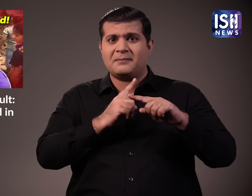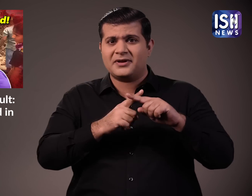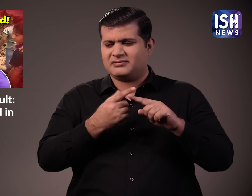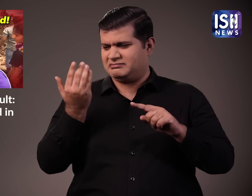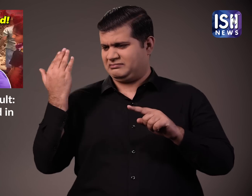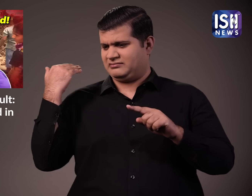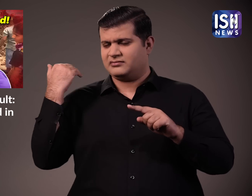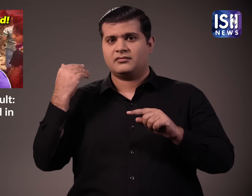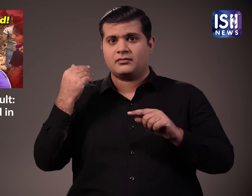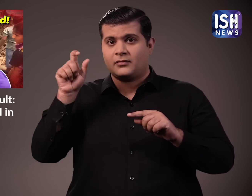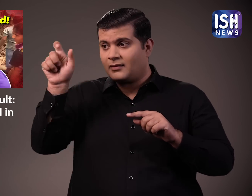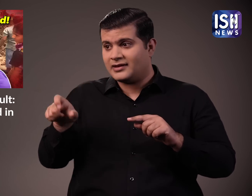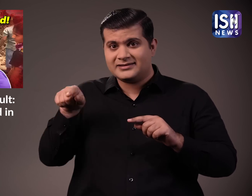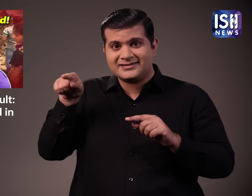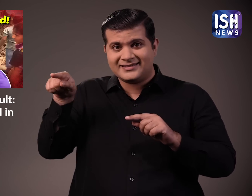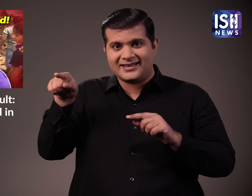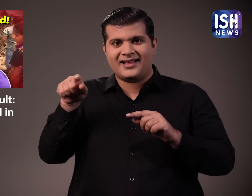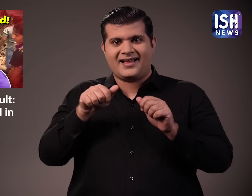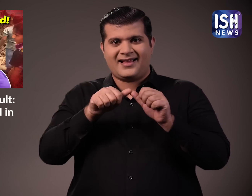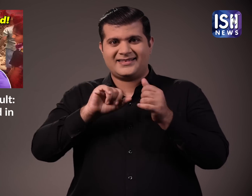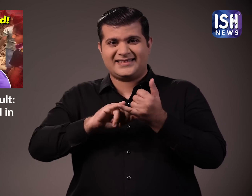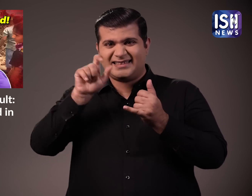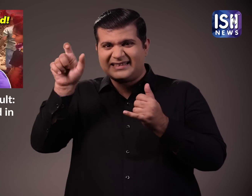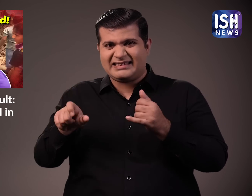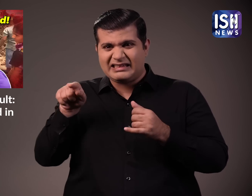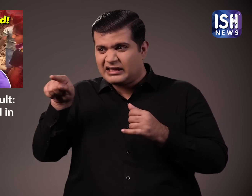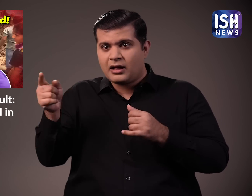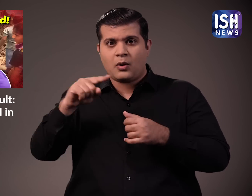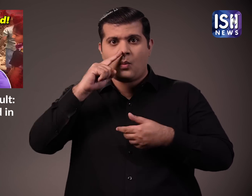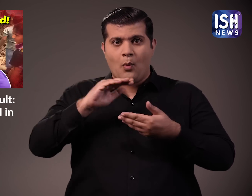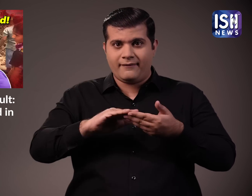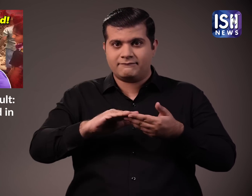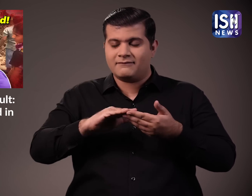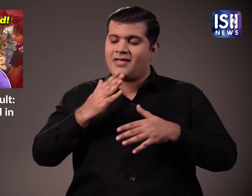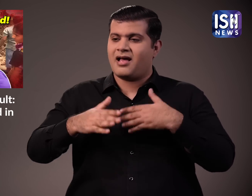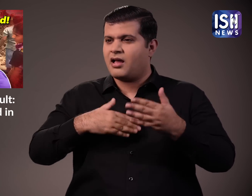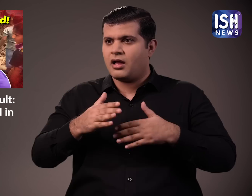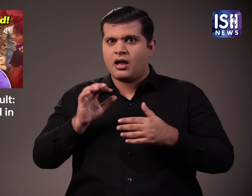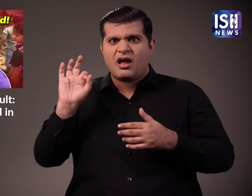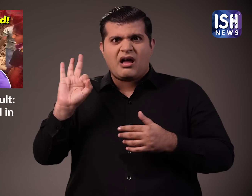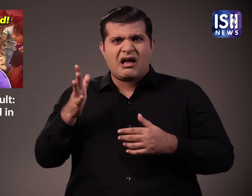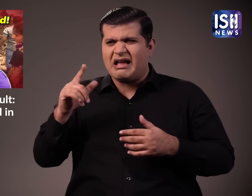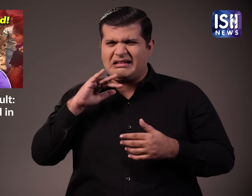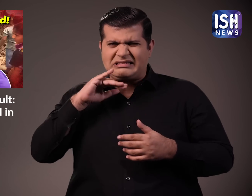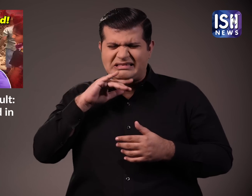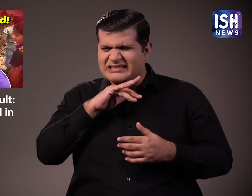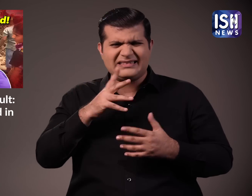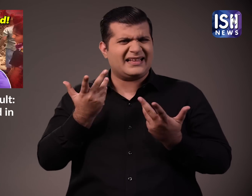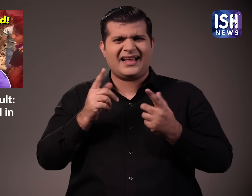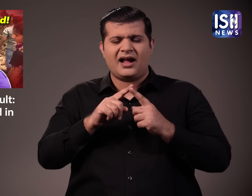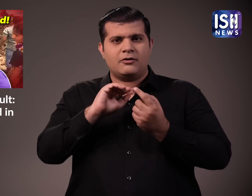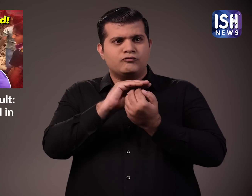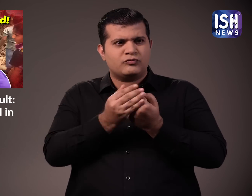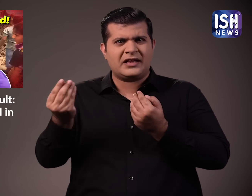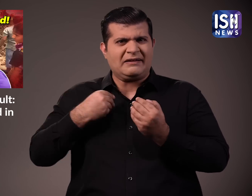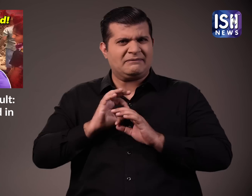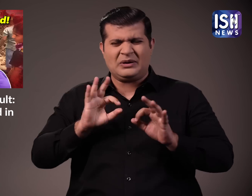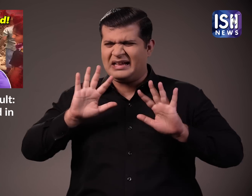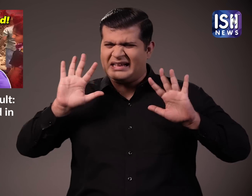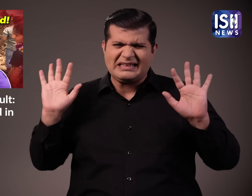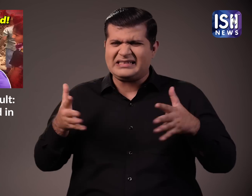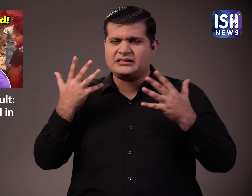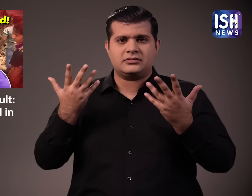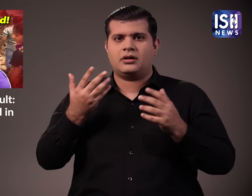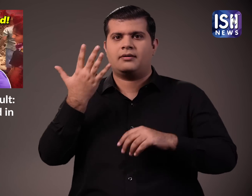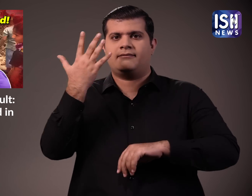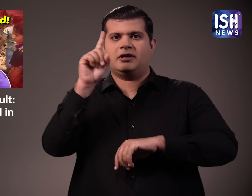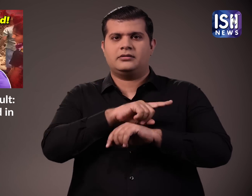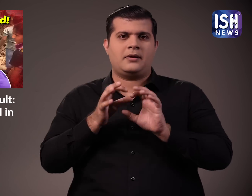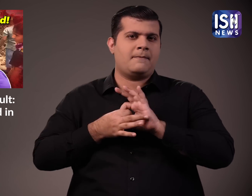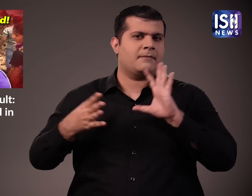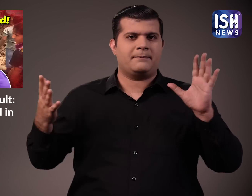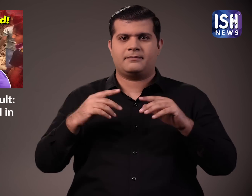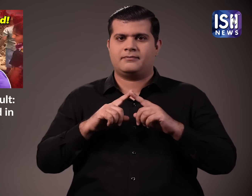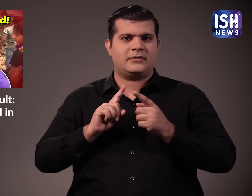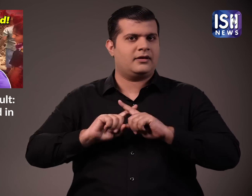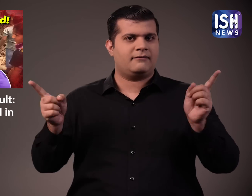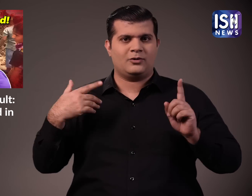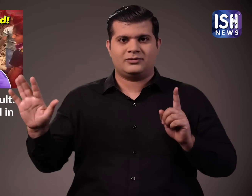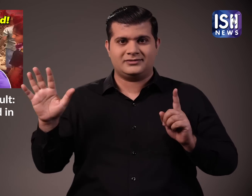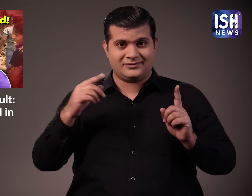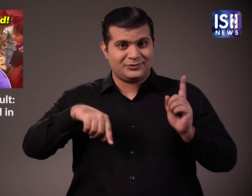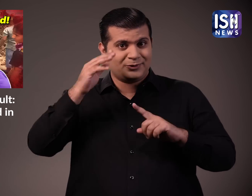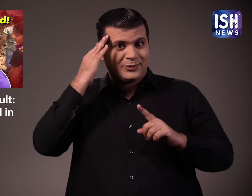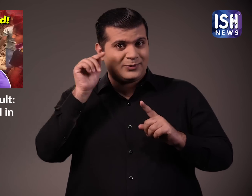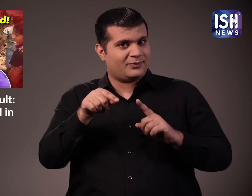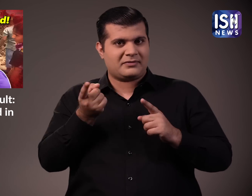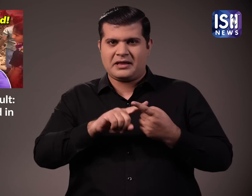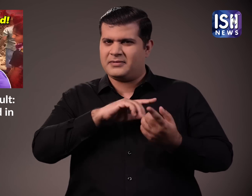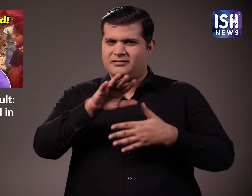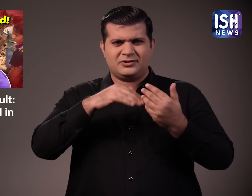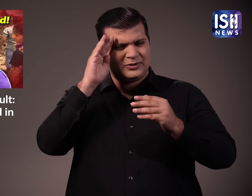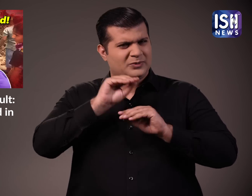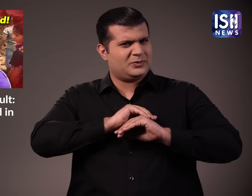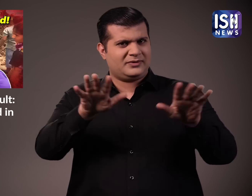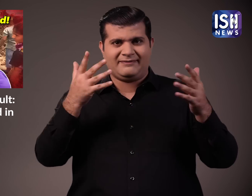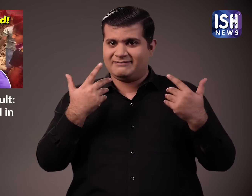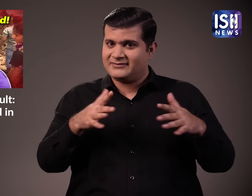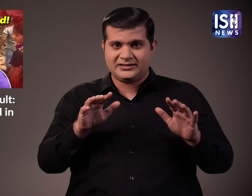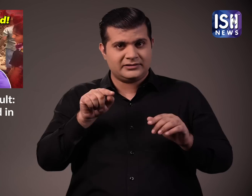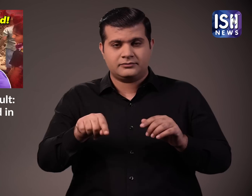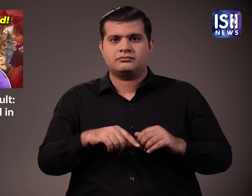Recently, Akshay's wife revealed that he wasn't a good husband and that she left him after just five days. This news has been widely discussed.